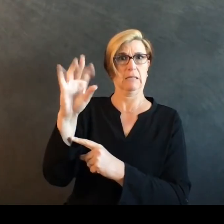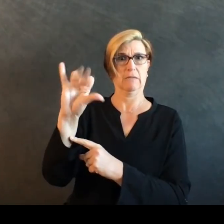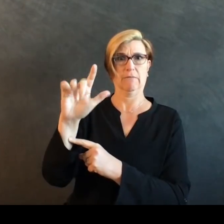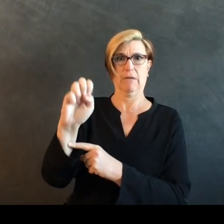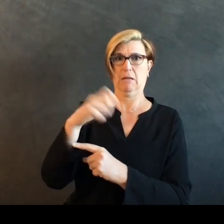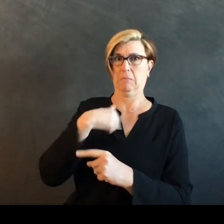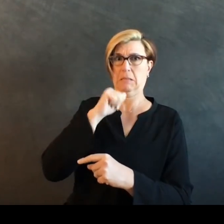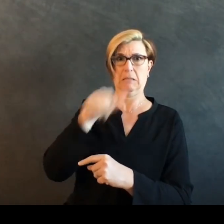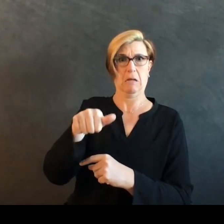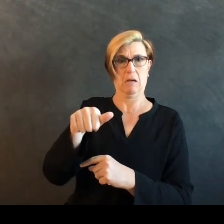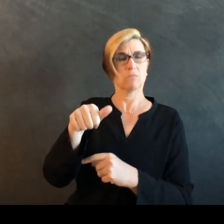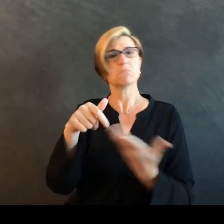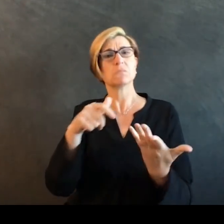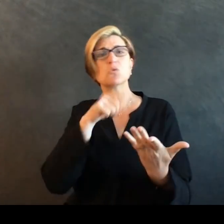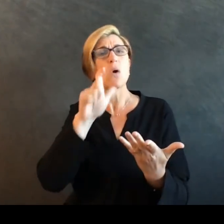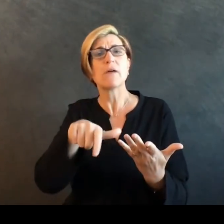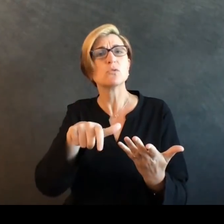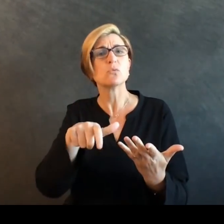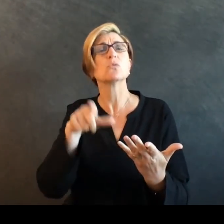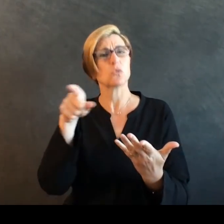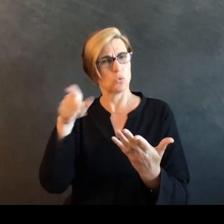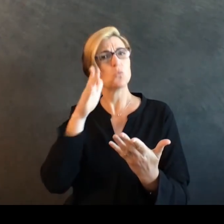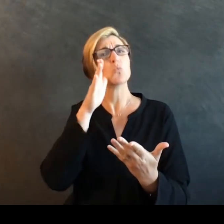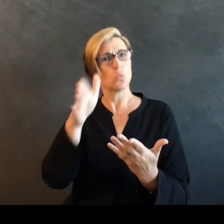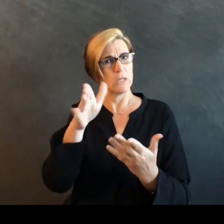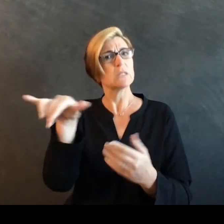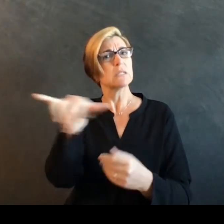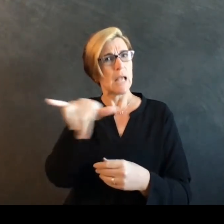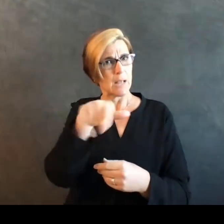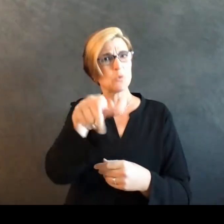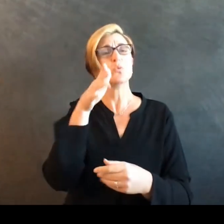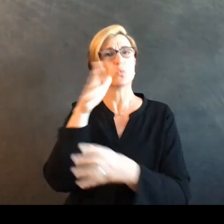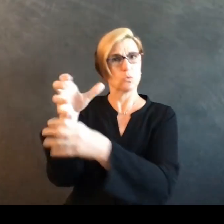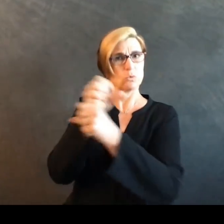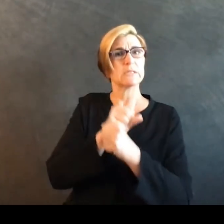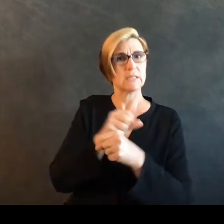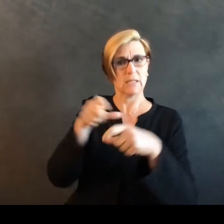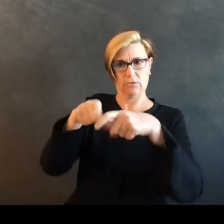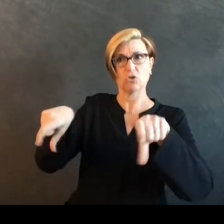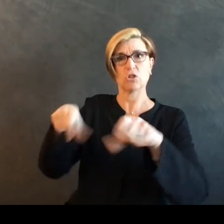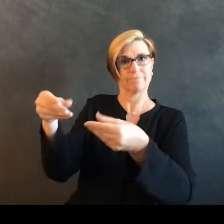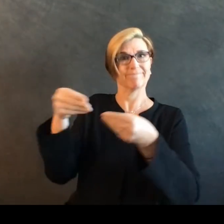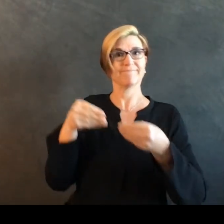payments that will soon be distributed to American citizens the Treasury will